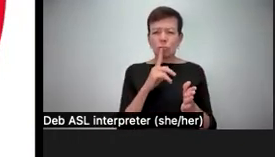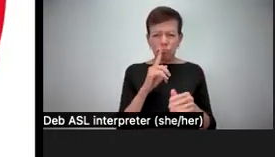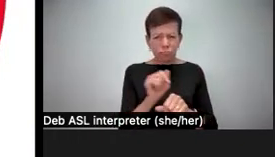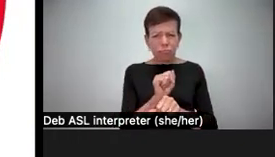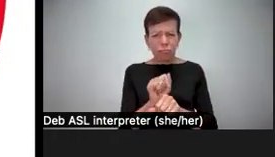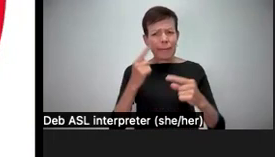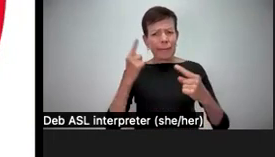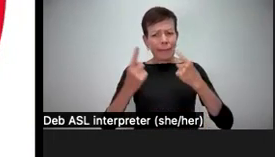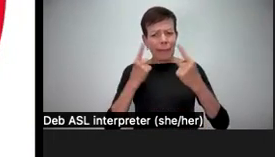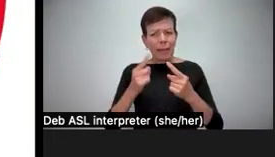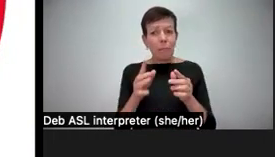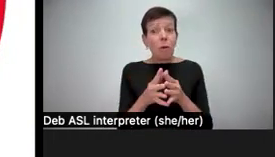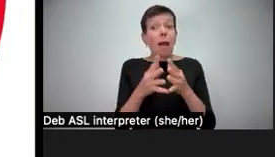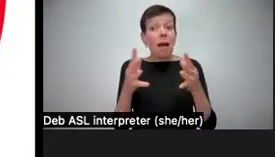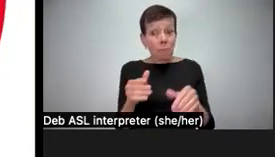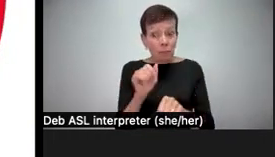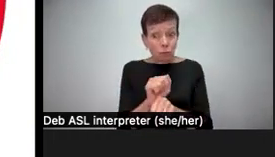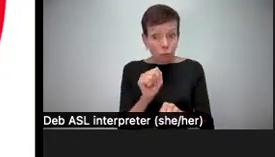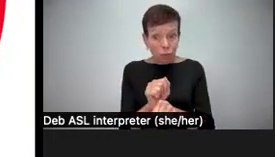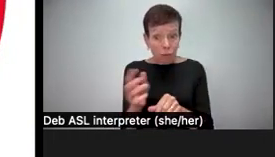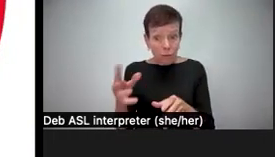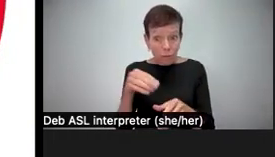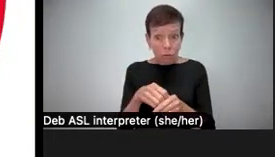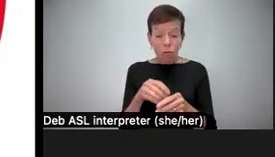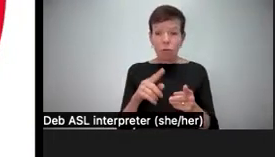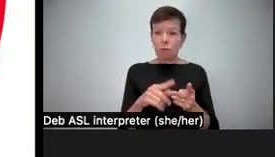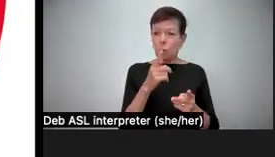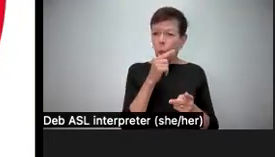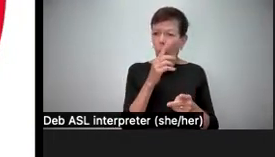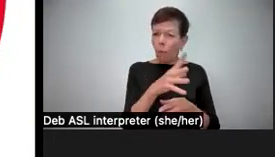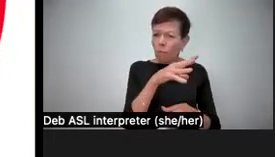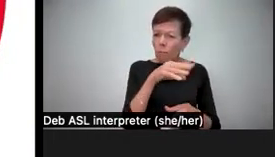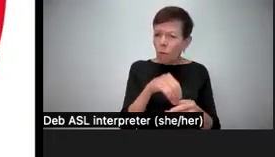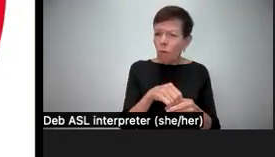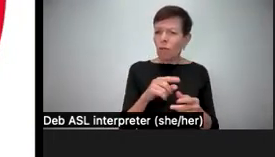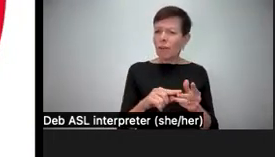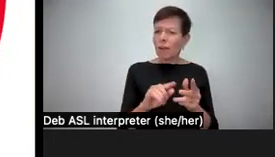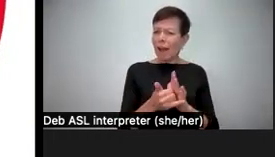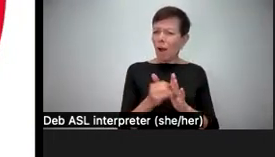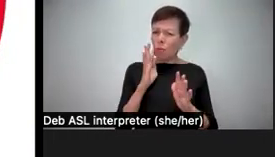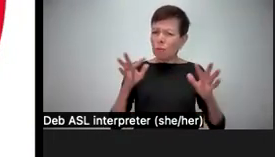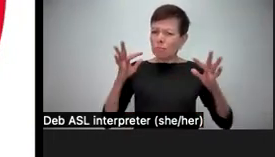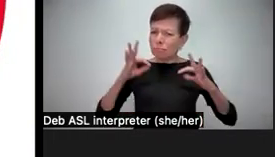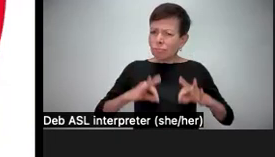or how it will affect people or benefit people in their community.